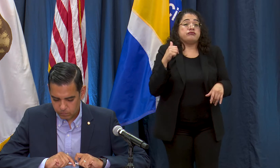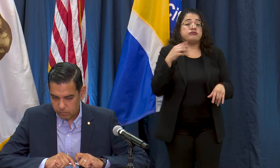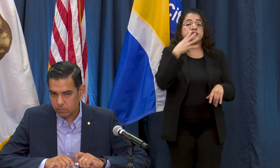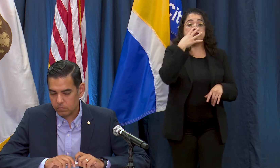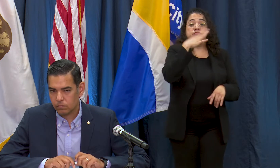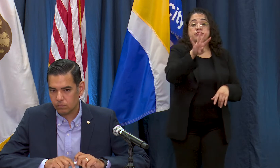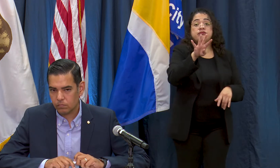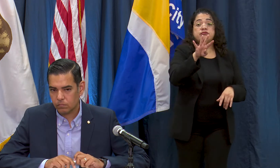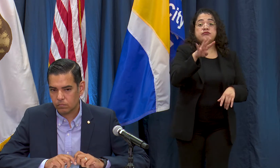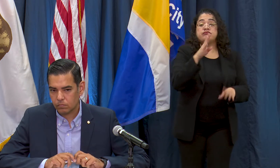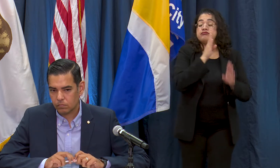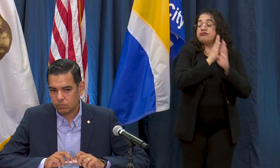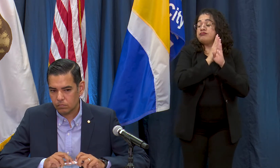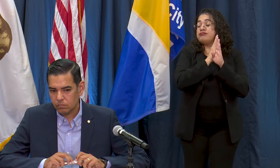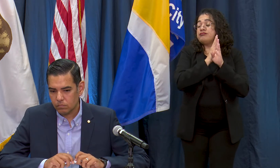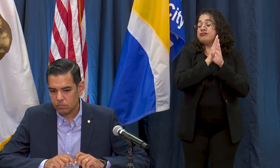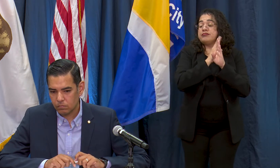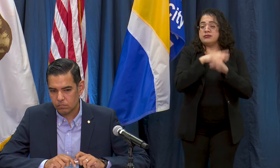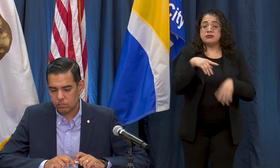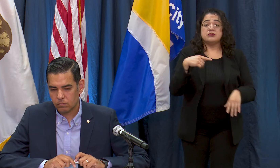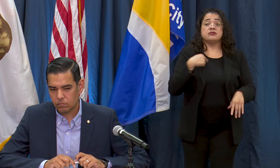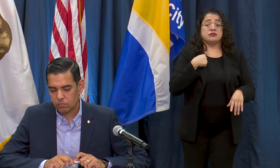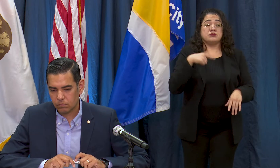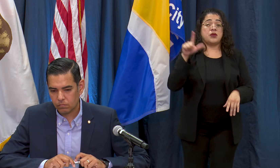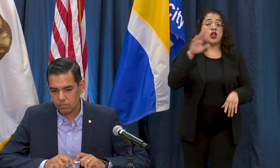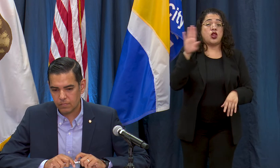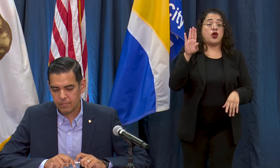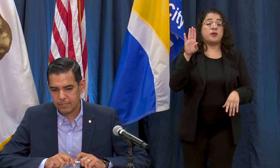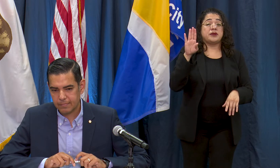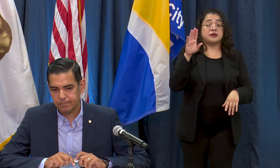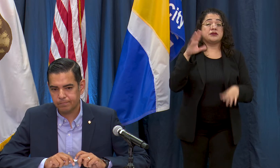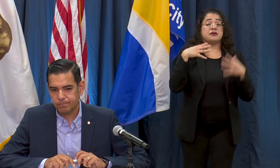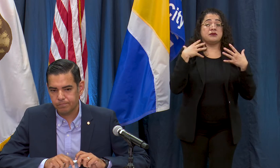beaches Health Department has refused to collect this vital data. My question Mr.